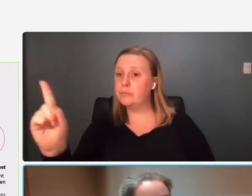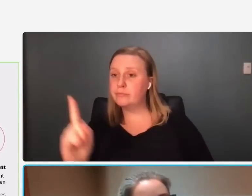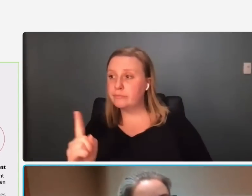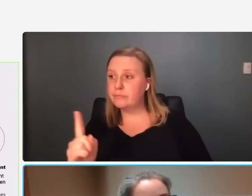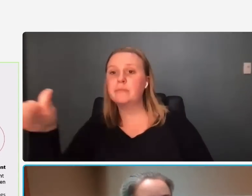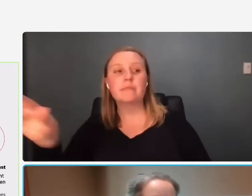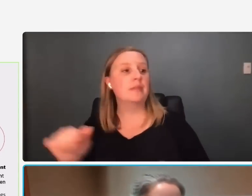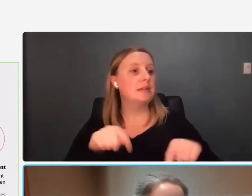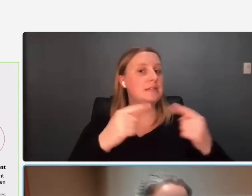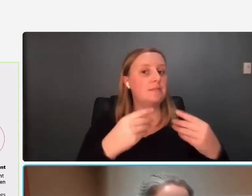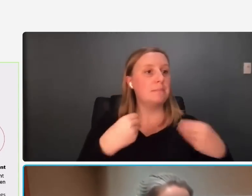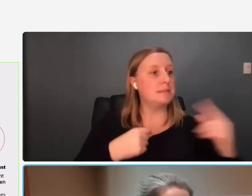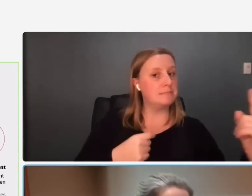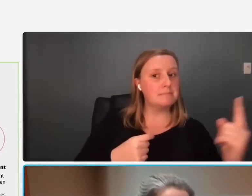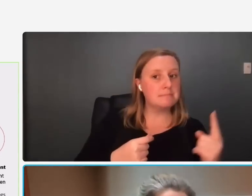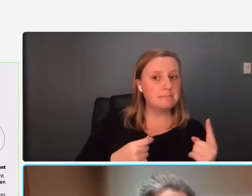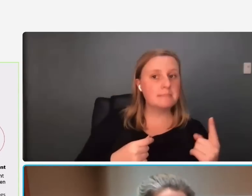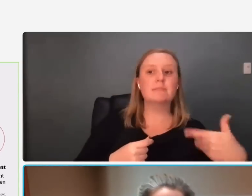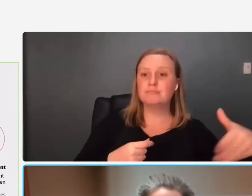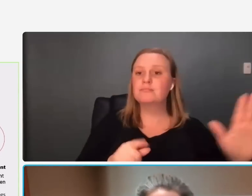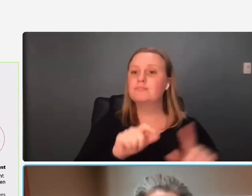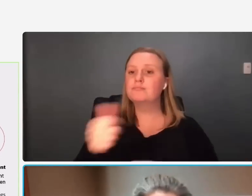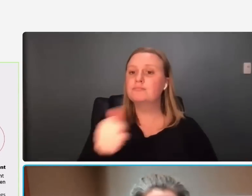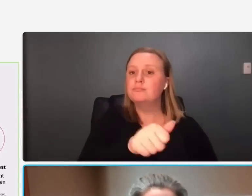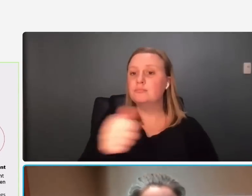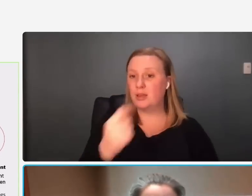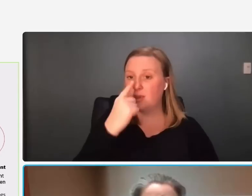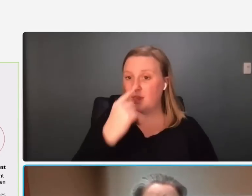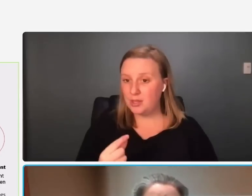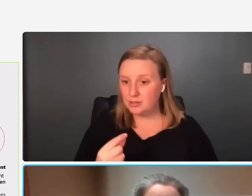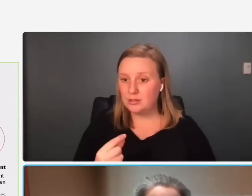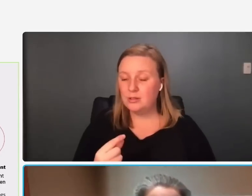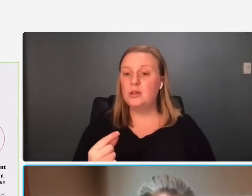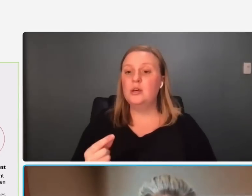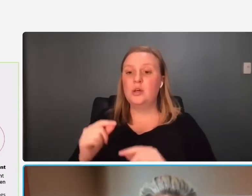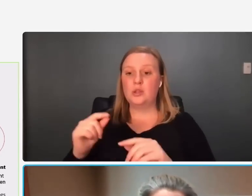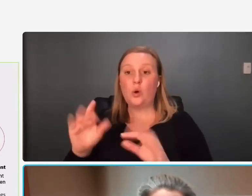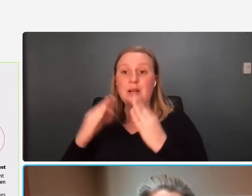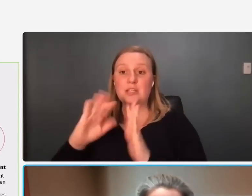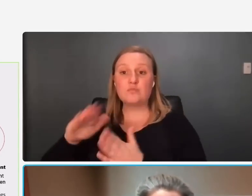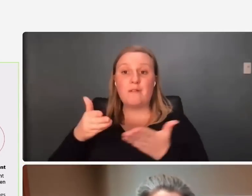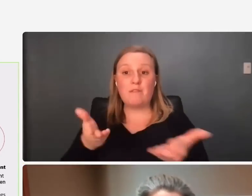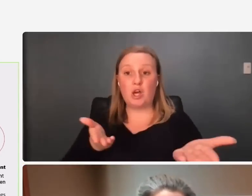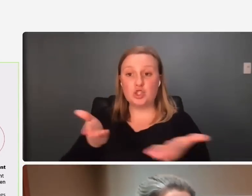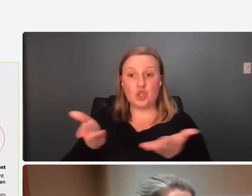they delivered at a subsidy rate set by Government. And there would be grants to support providers